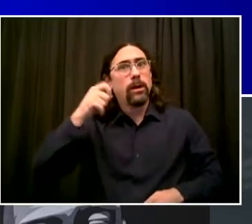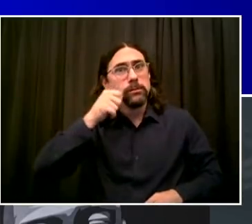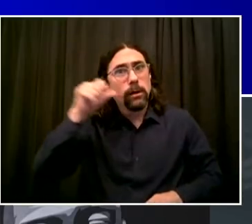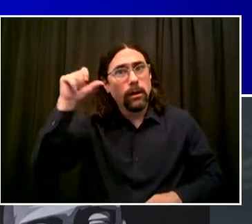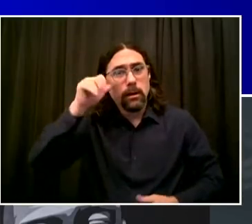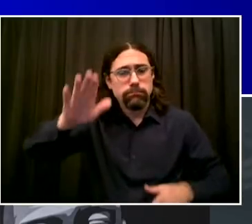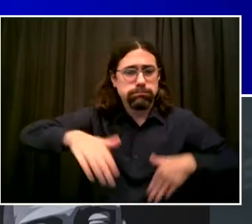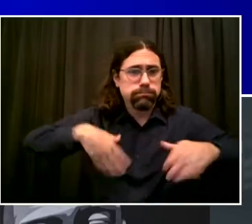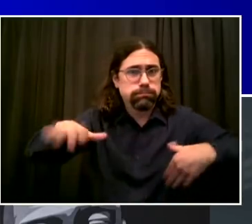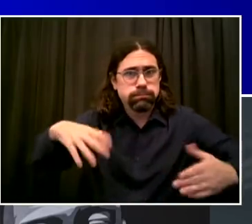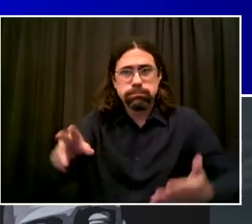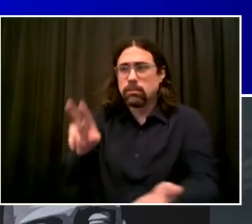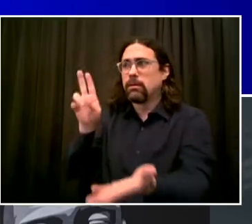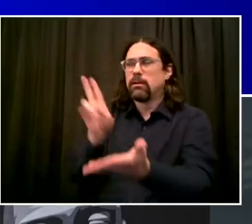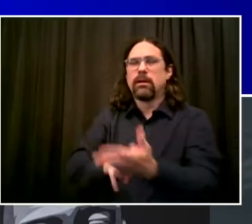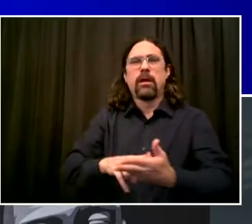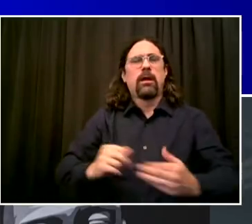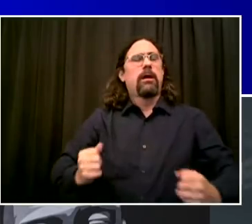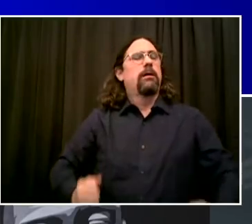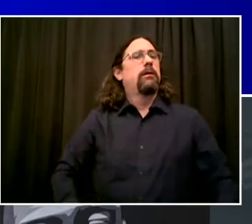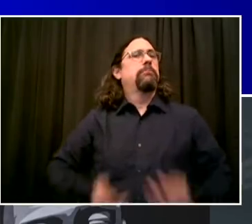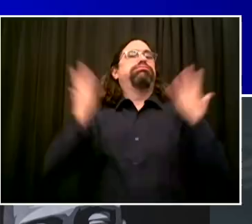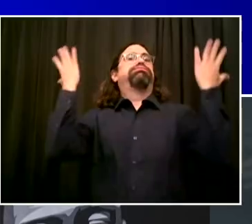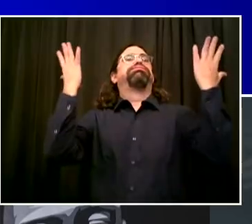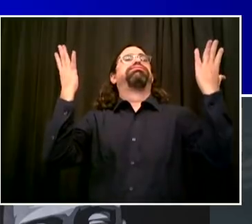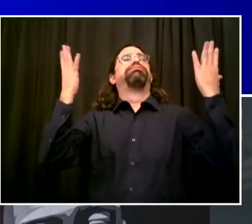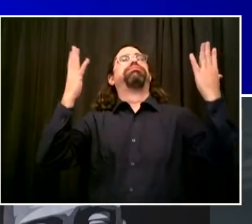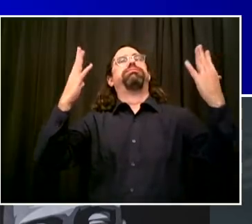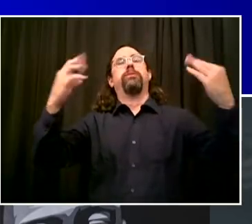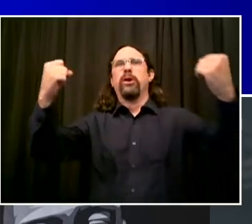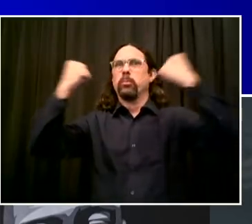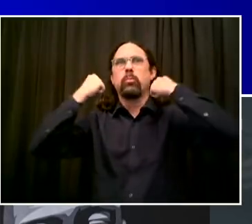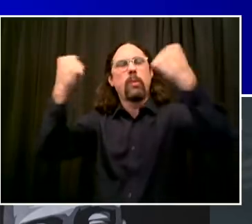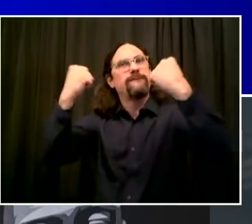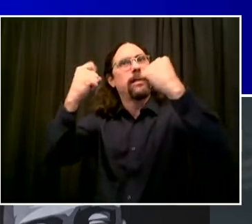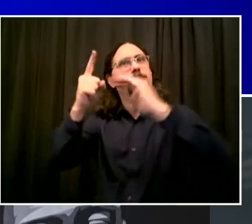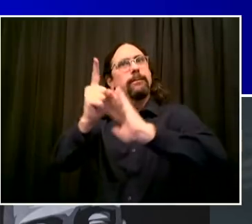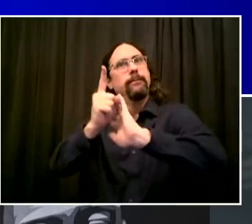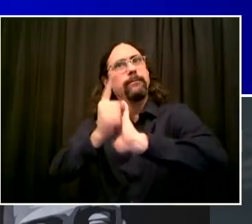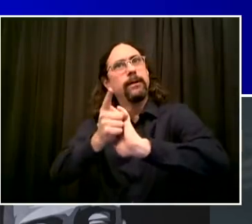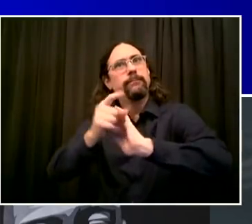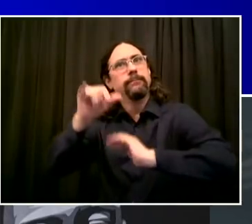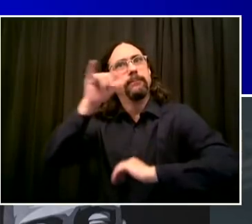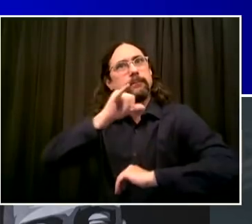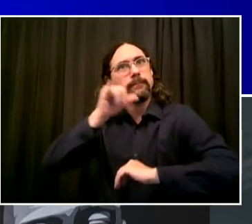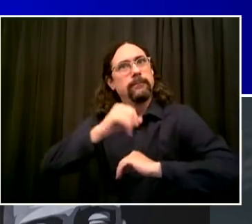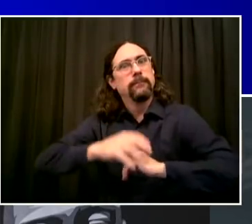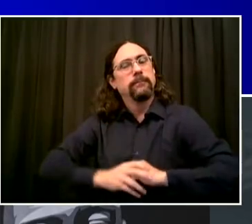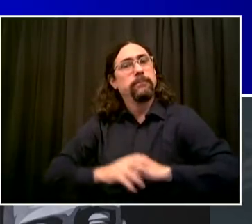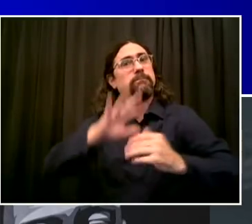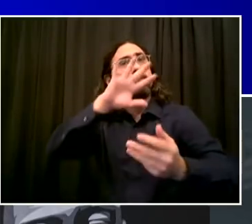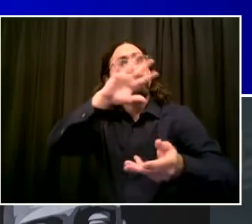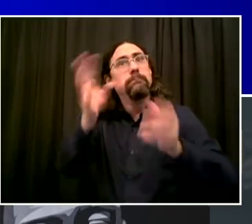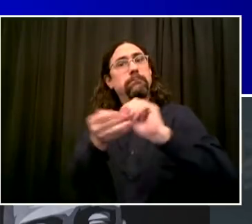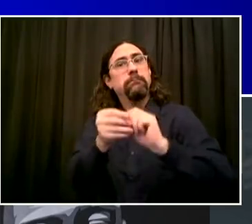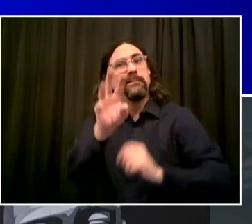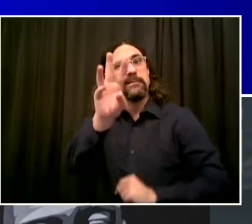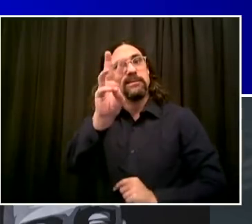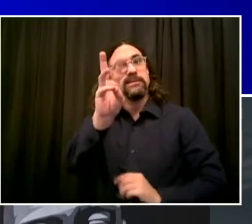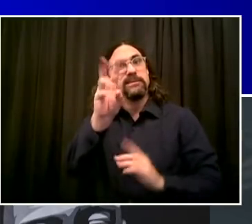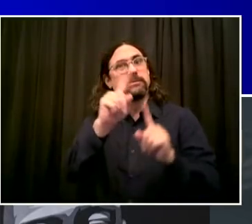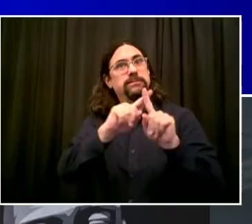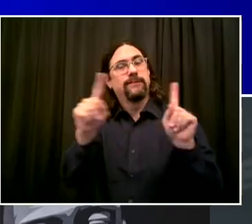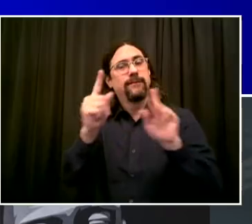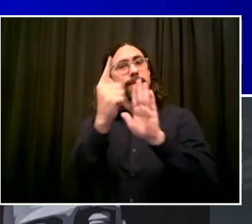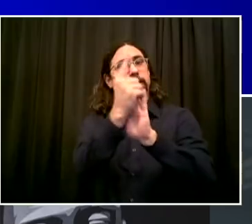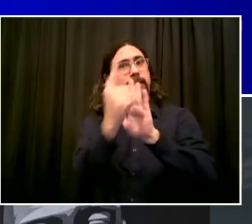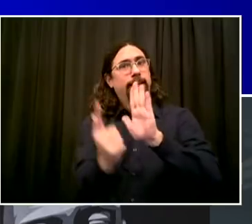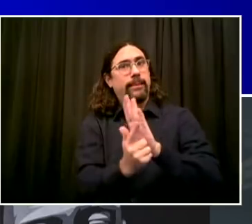TO THIS DAY.